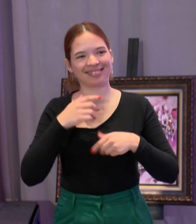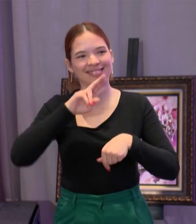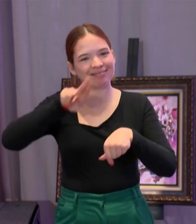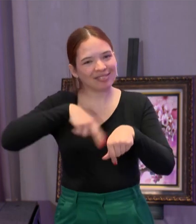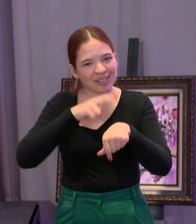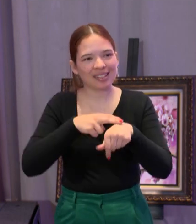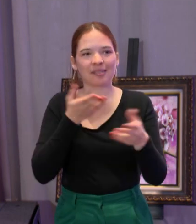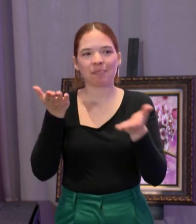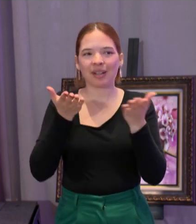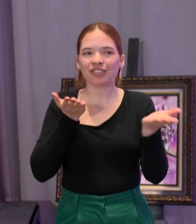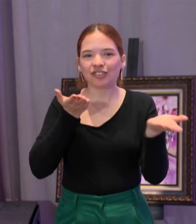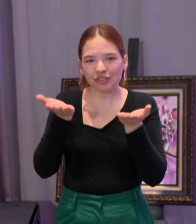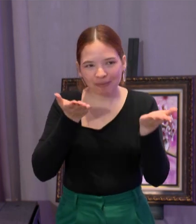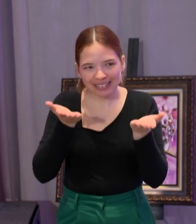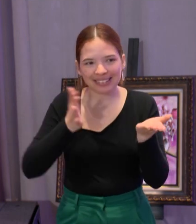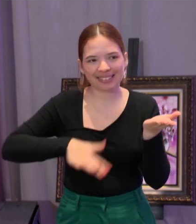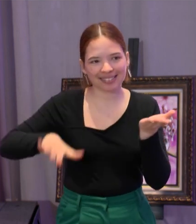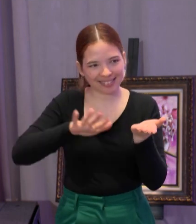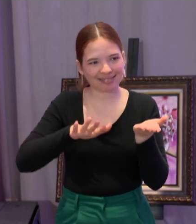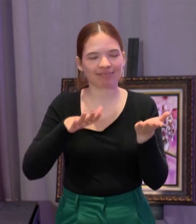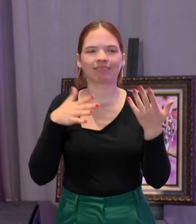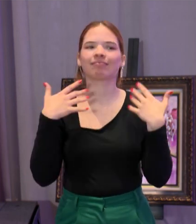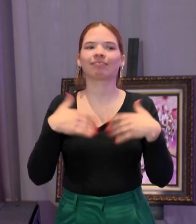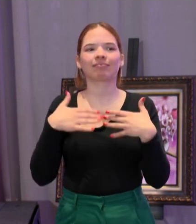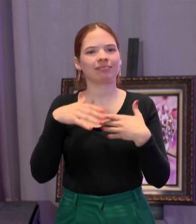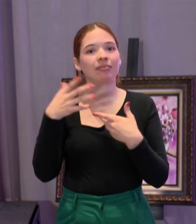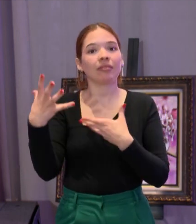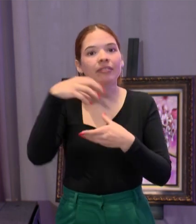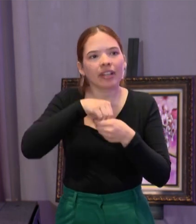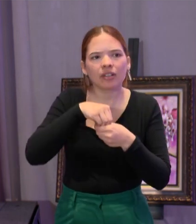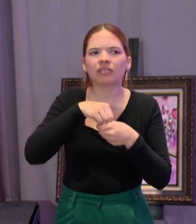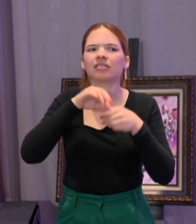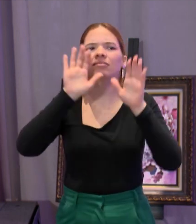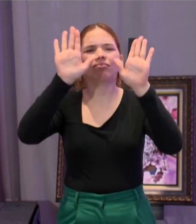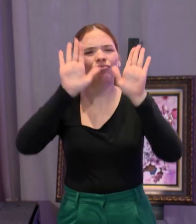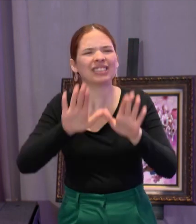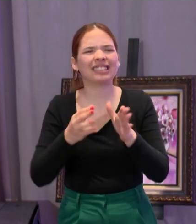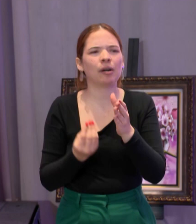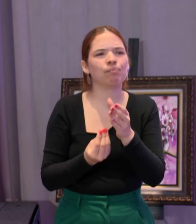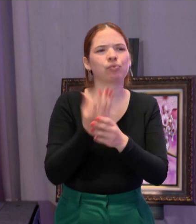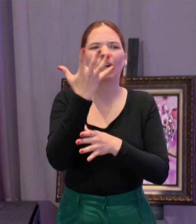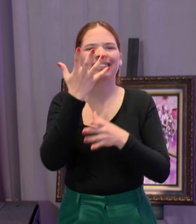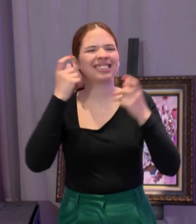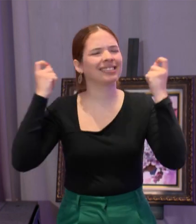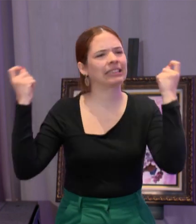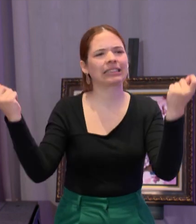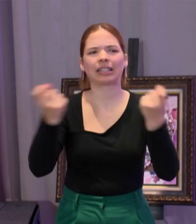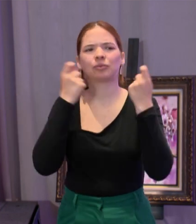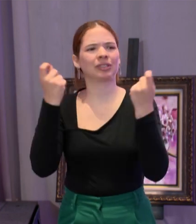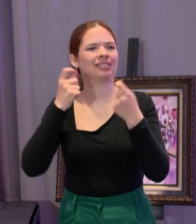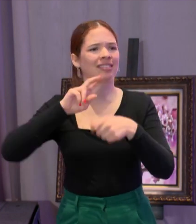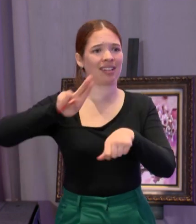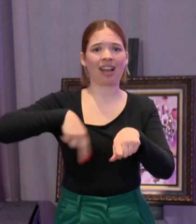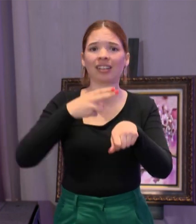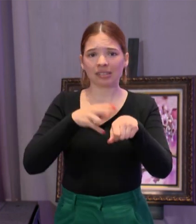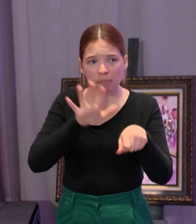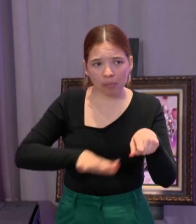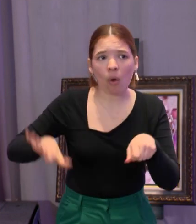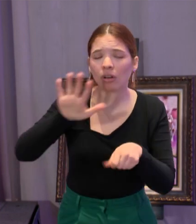SERVICE, AND ONCE AGAIN BE PART OF OUR NATION'S GREAT SPRINGTIME CELEBRATION. THE NATIONAL PARK SERVICE IS A